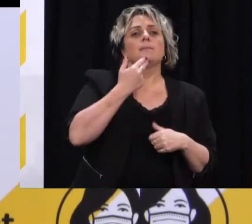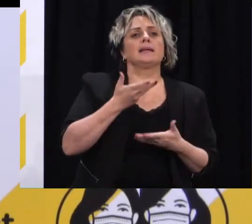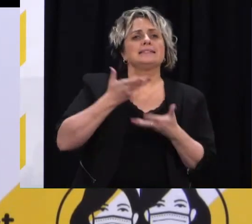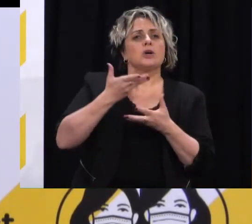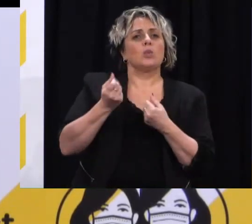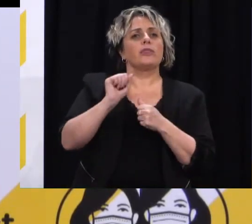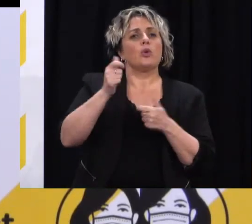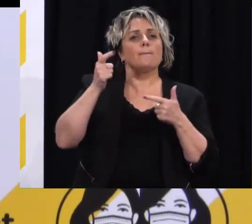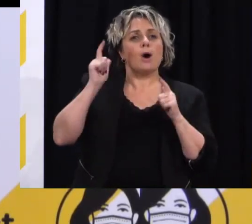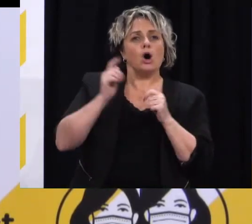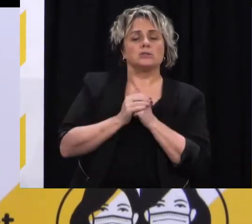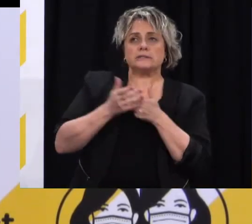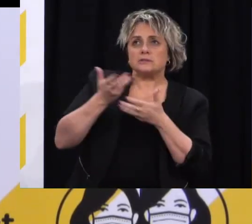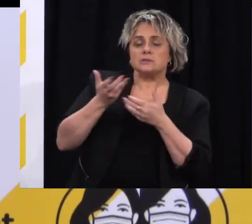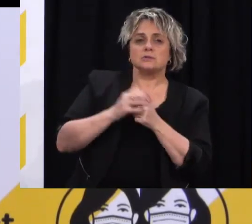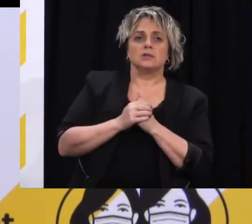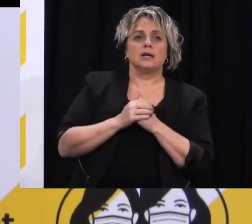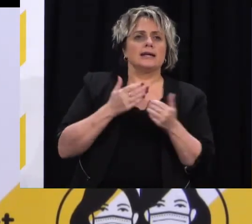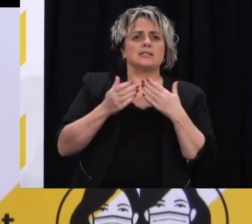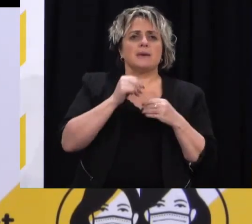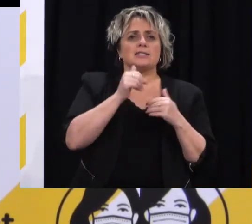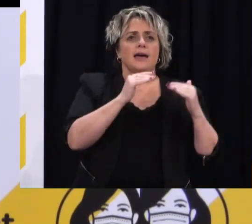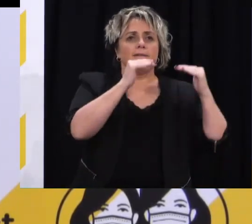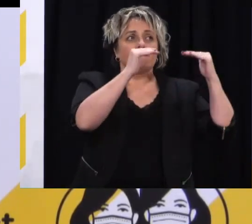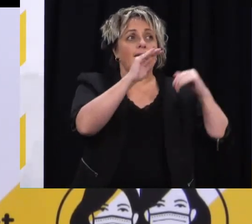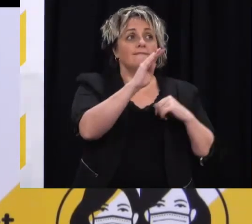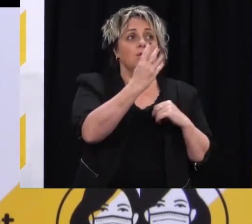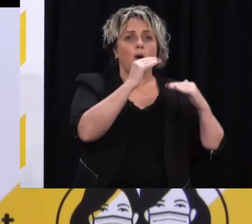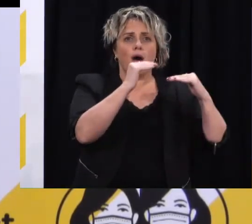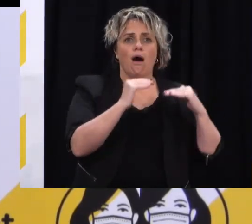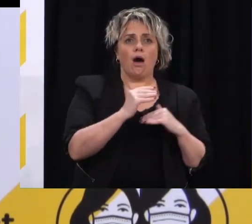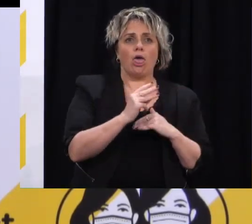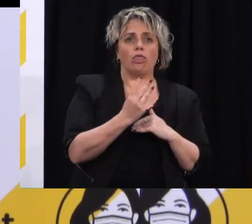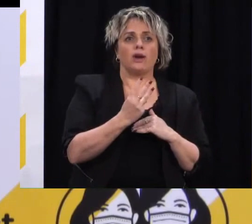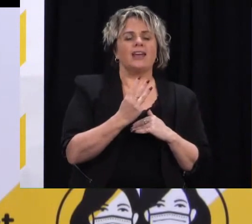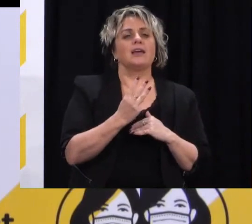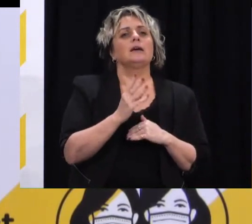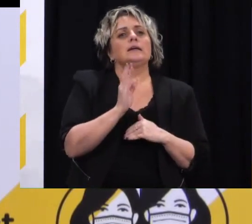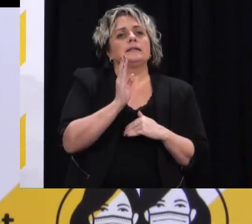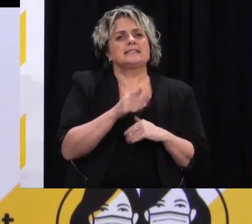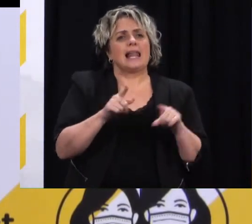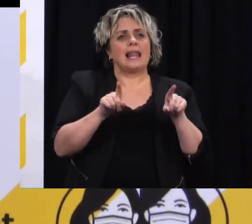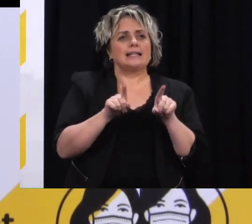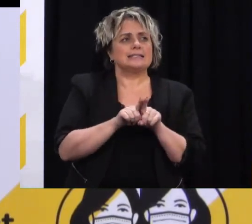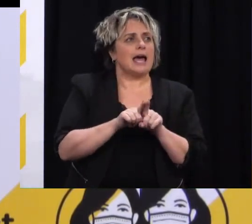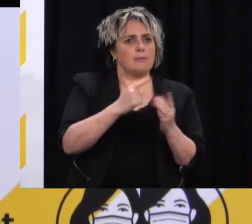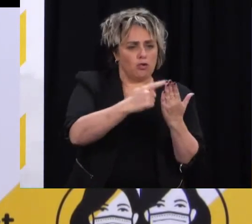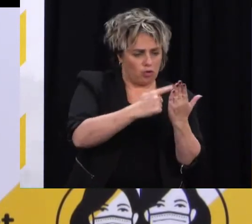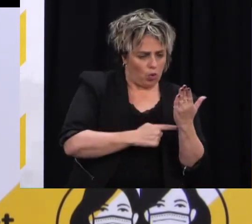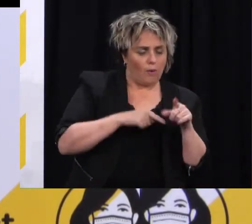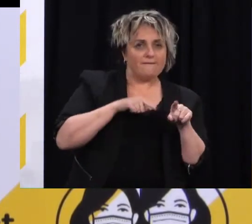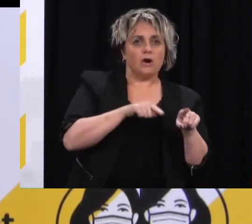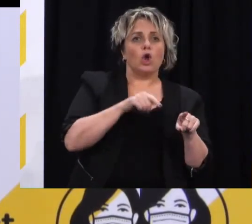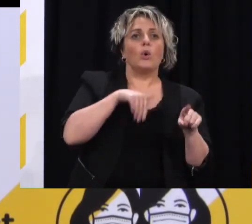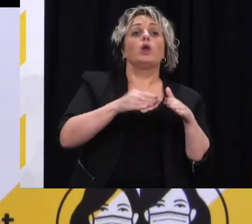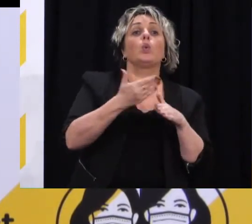immunocompromised in those alert level 3 areas? >> I think people should be talk to their employer. However, as the Prime